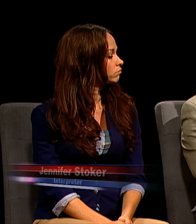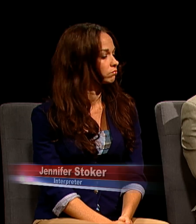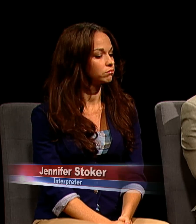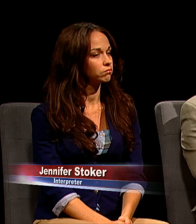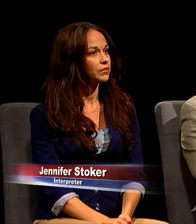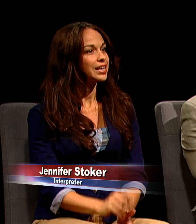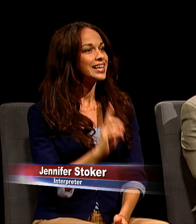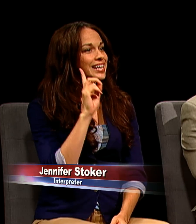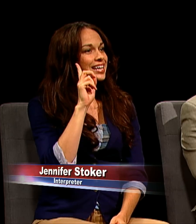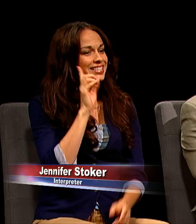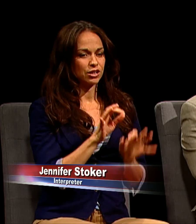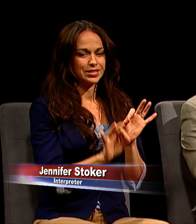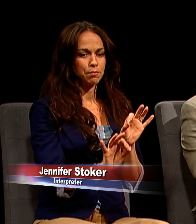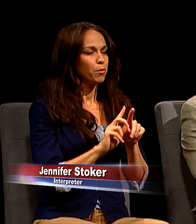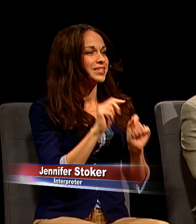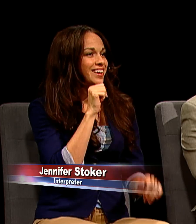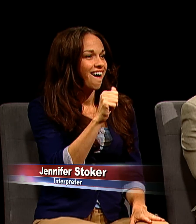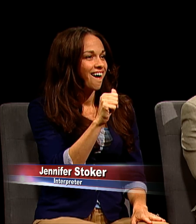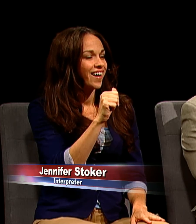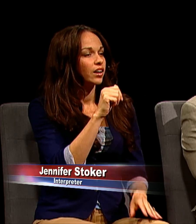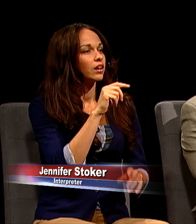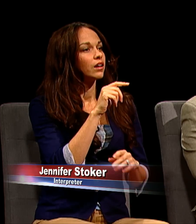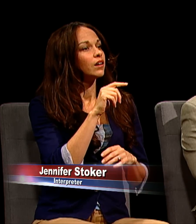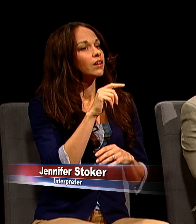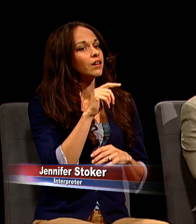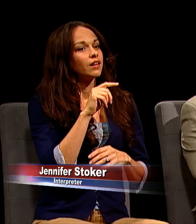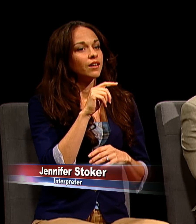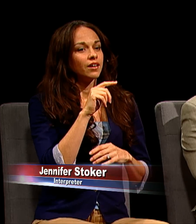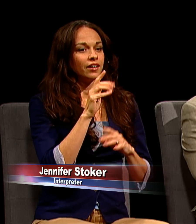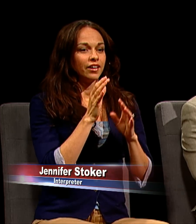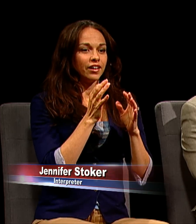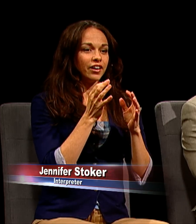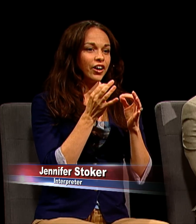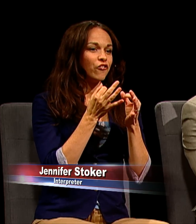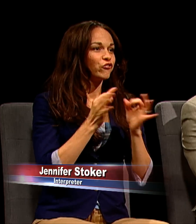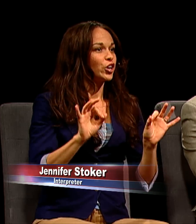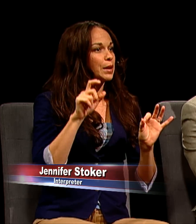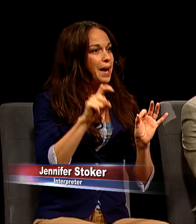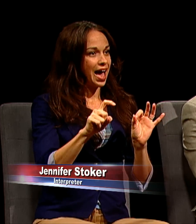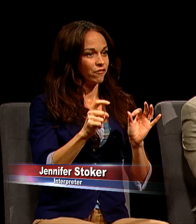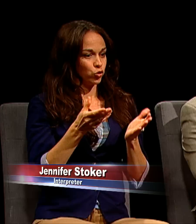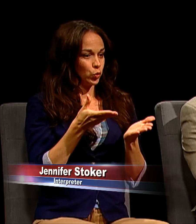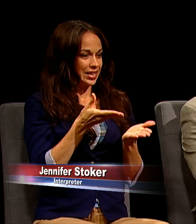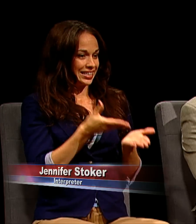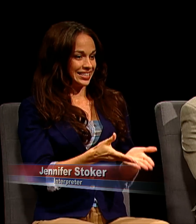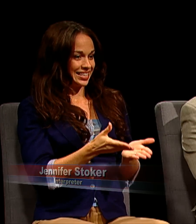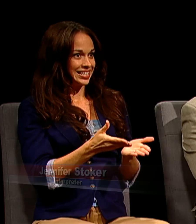It sounds simple and it's not because freedoms have to exist while we live with other people.